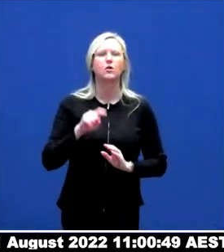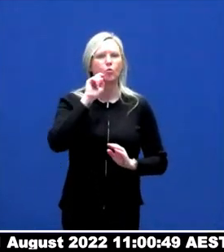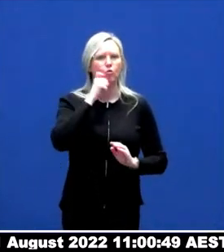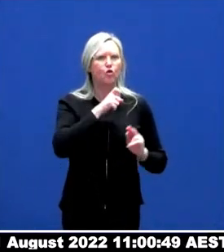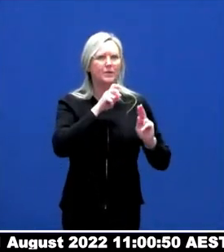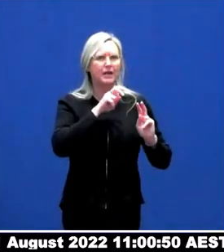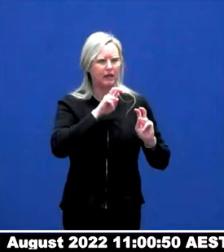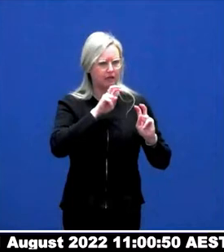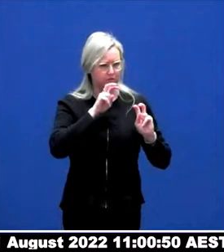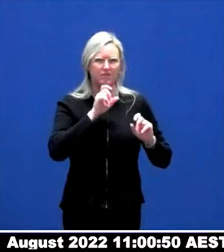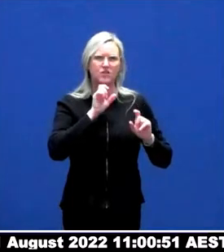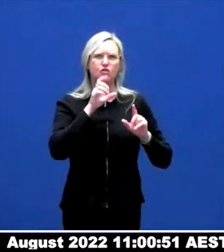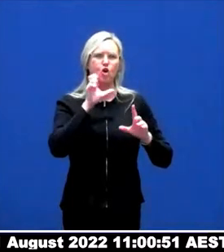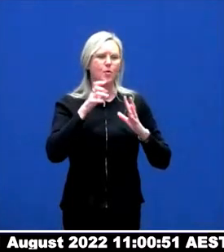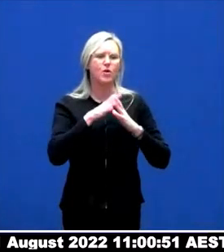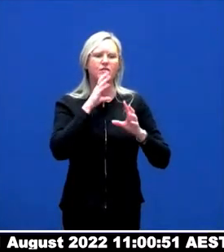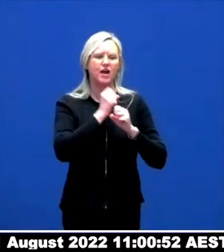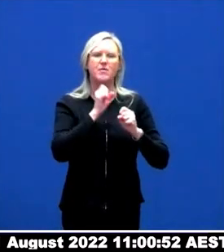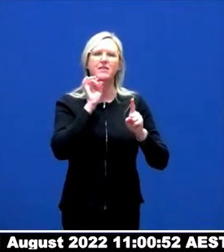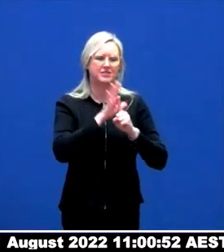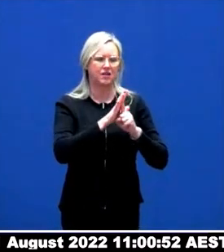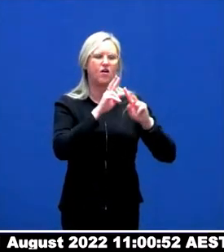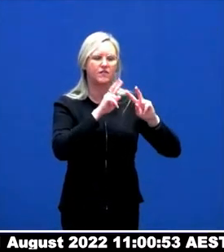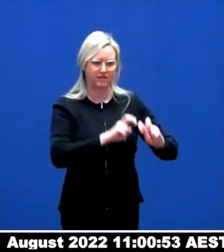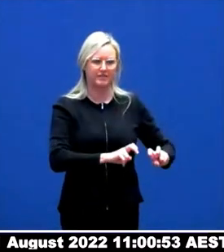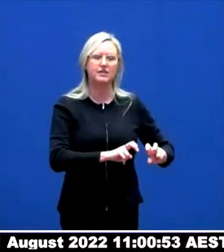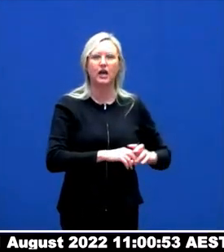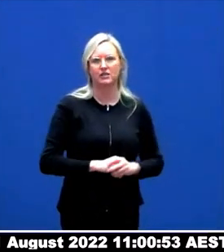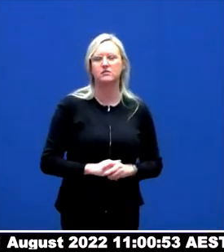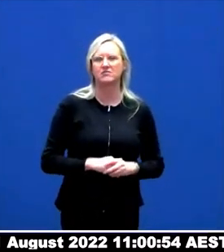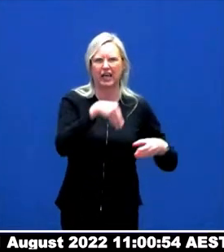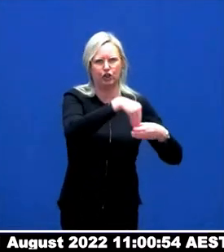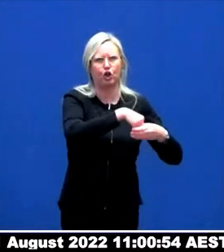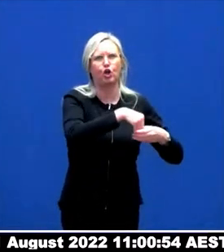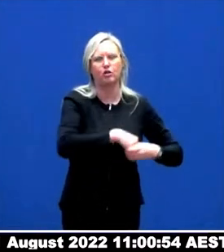Right. Next question I want to ask you, and then I might hand over to the